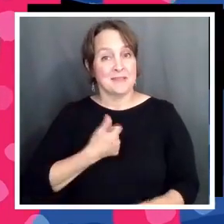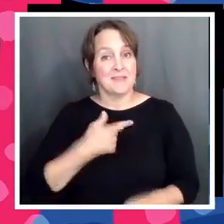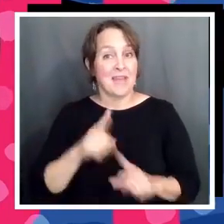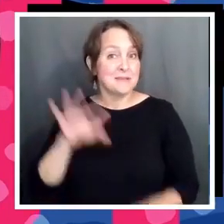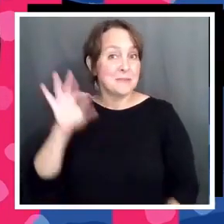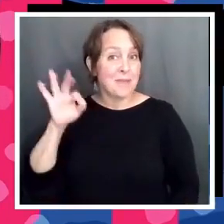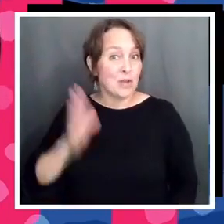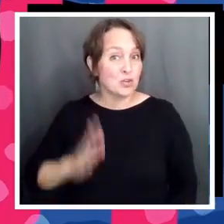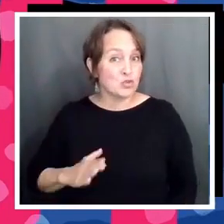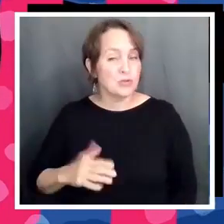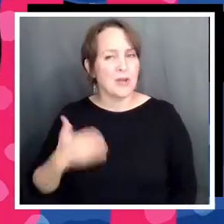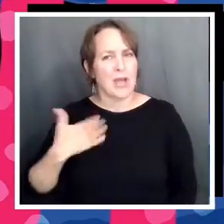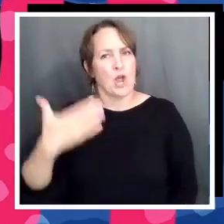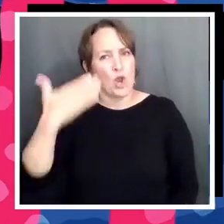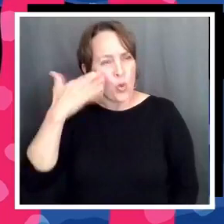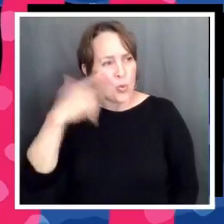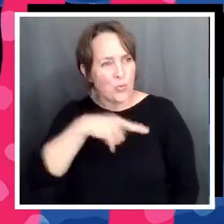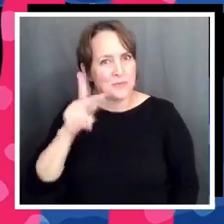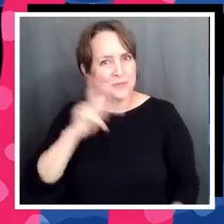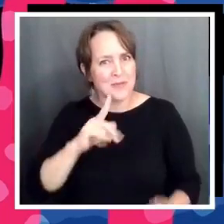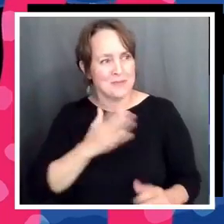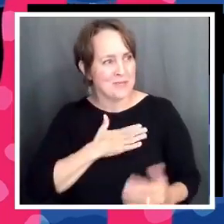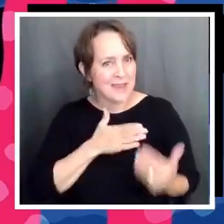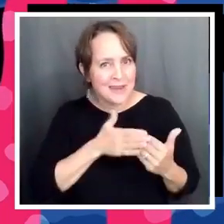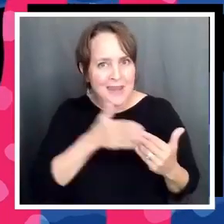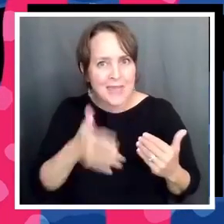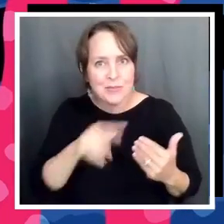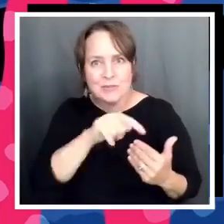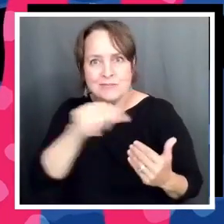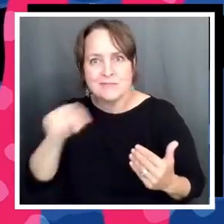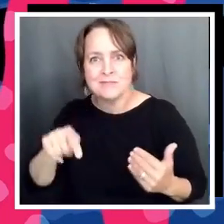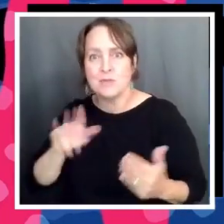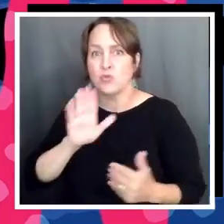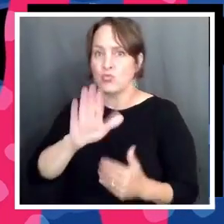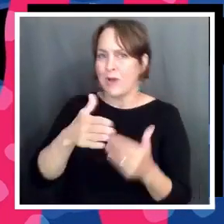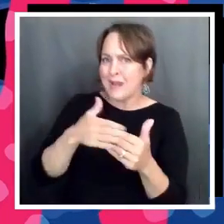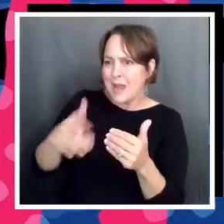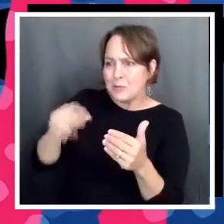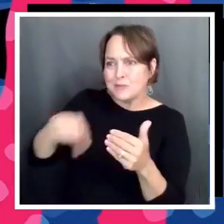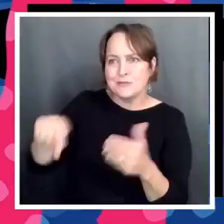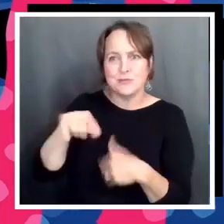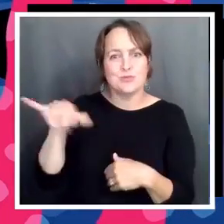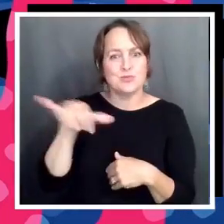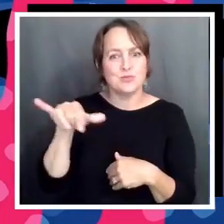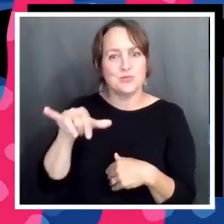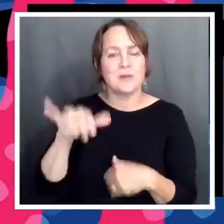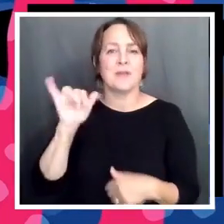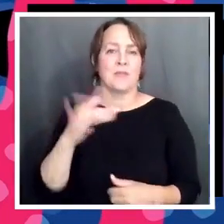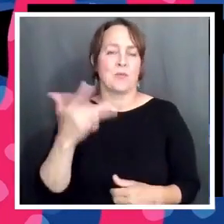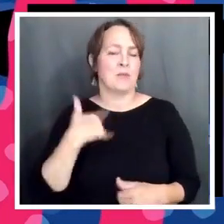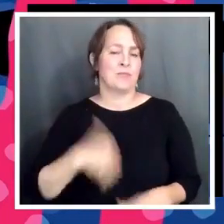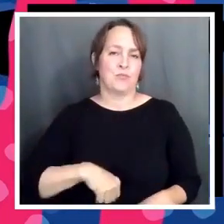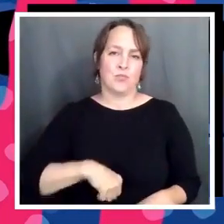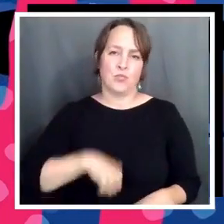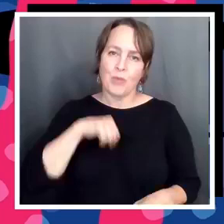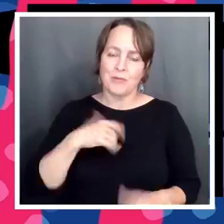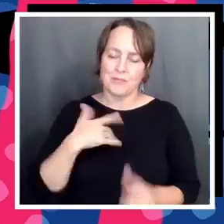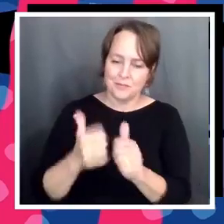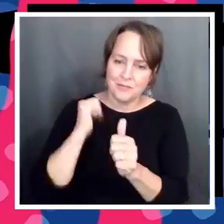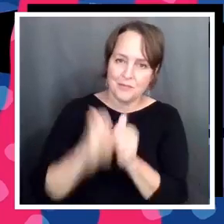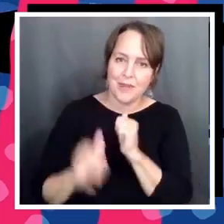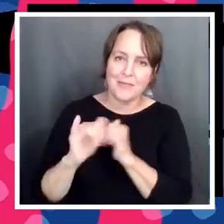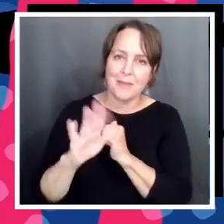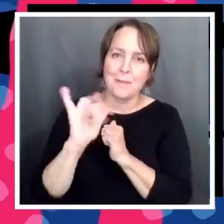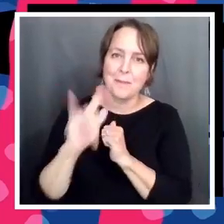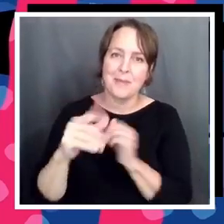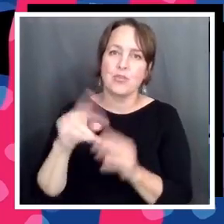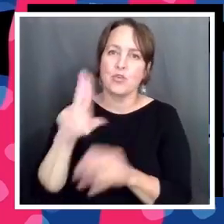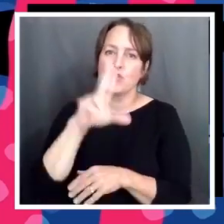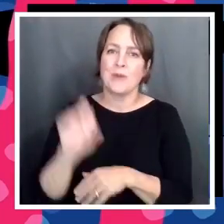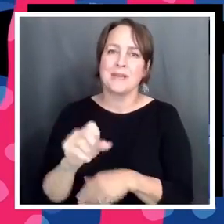HELPS THE AMERICAN ECONOMY.